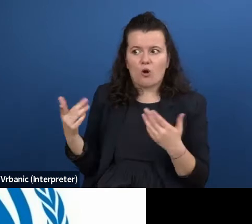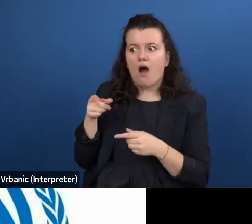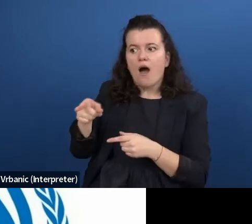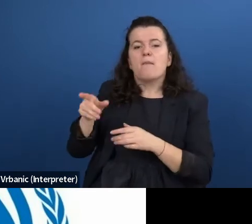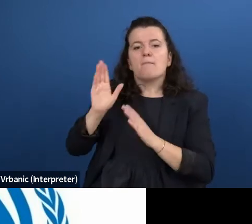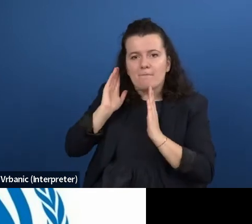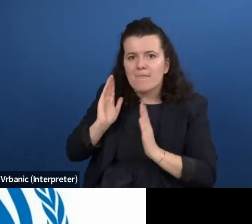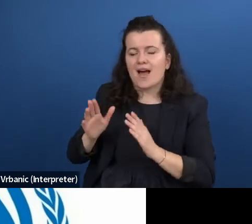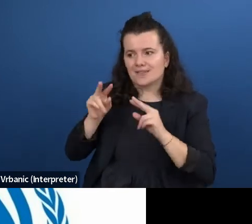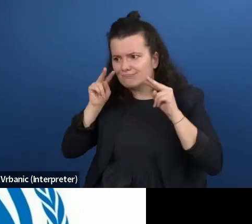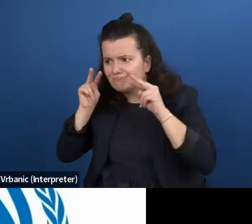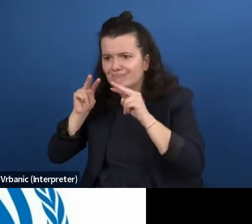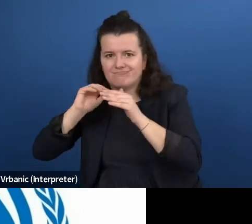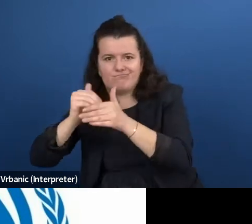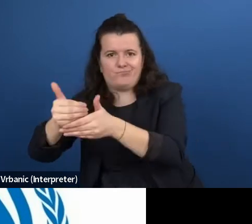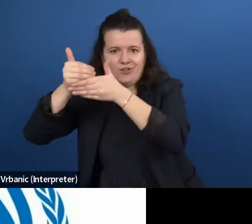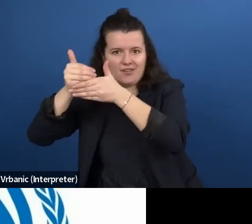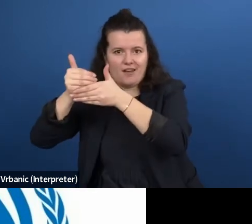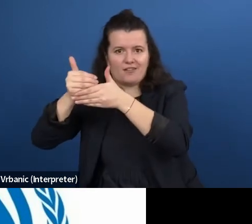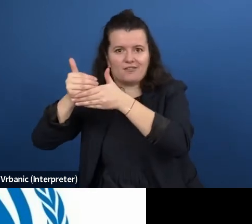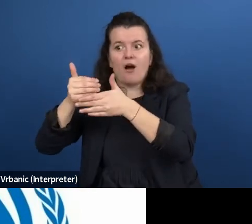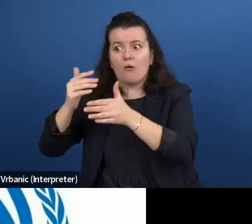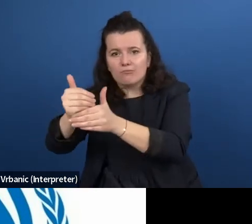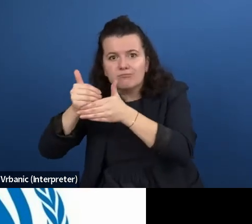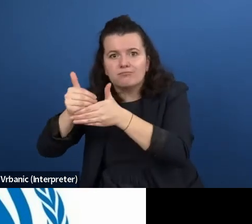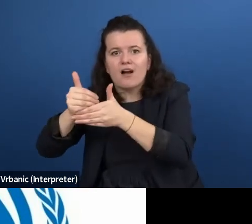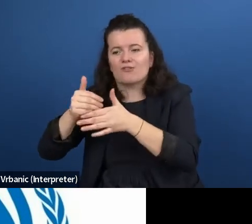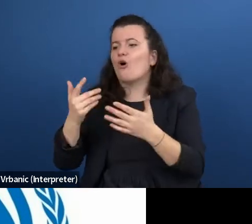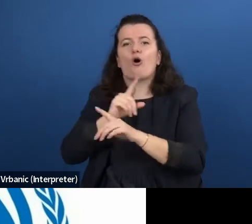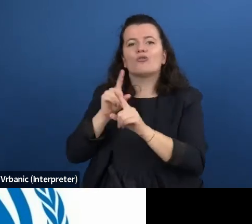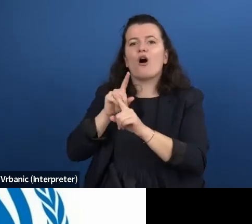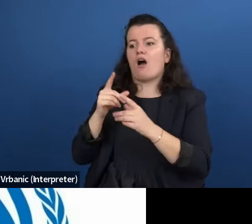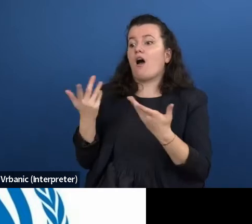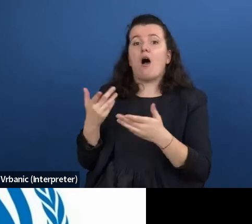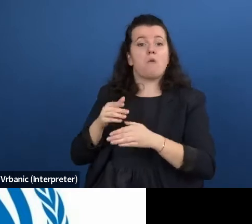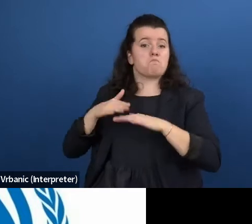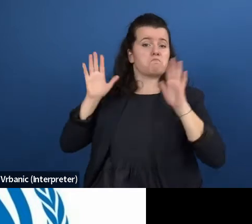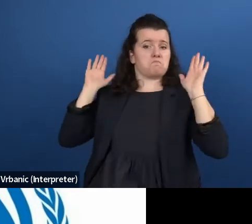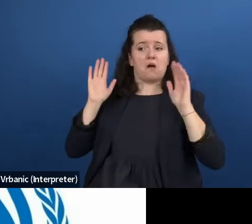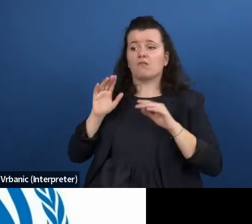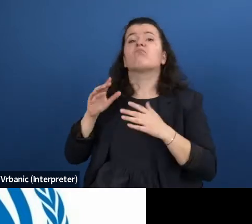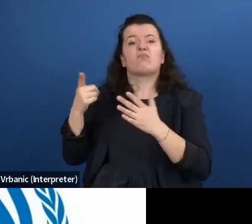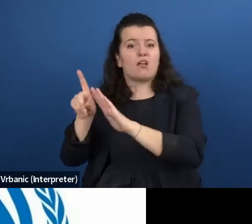These are important legal references that we can use and really strengthen in our application.